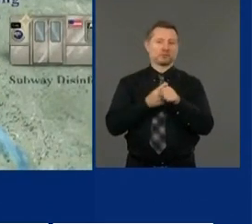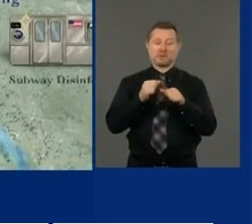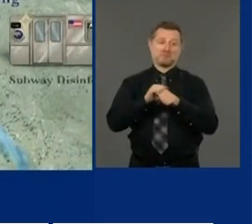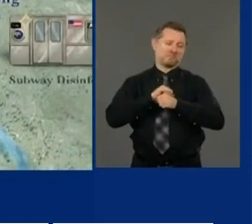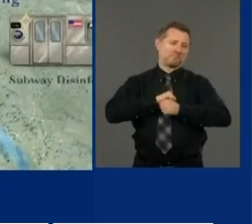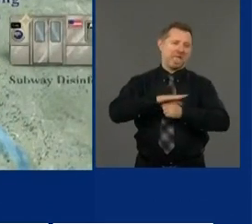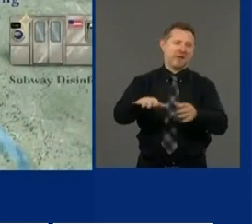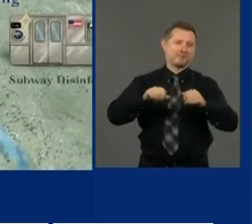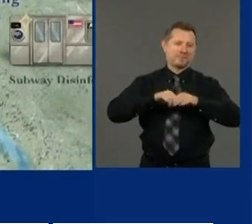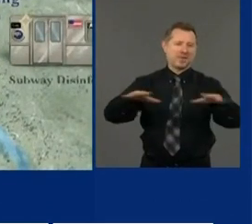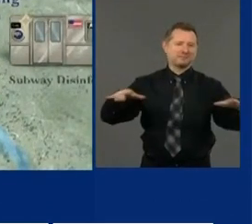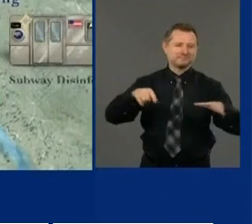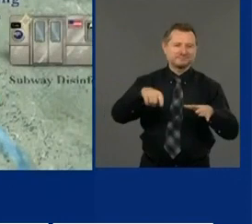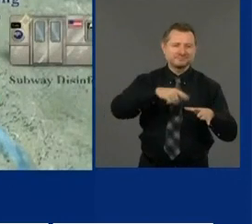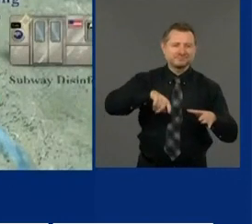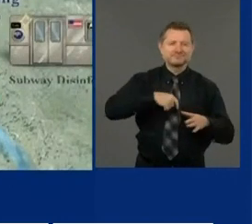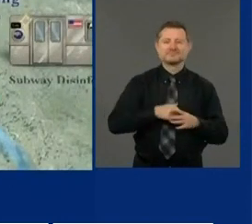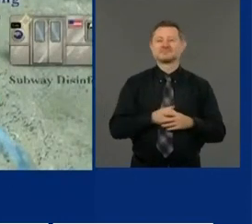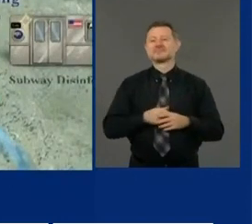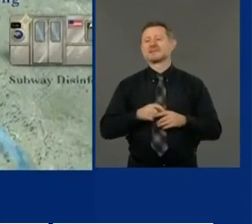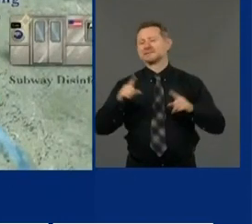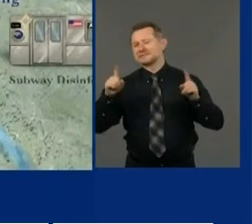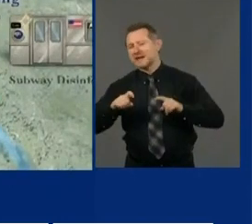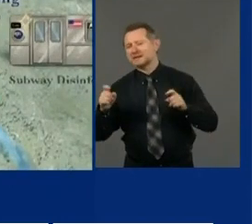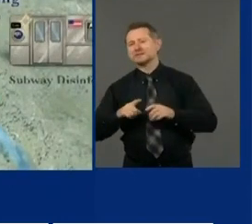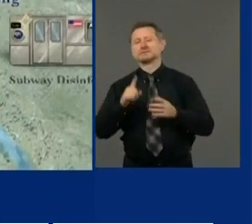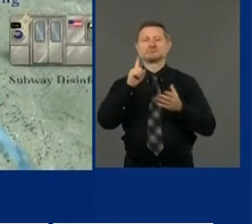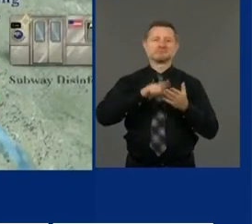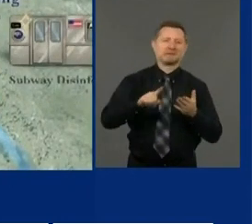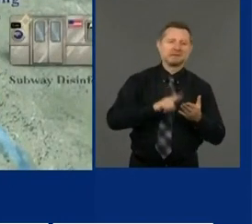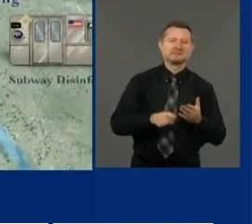TOGETHER.